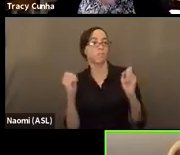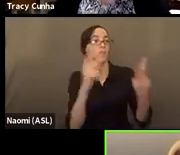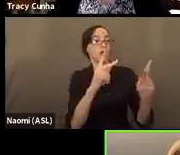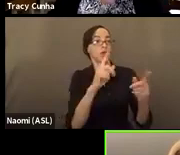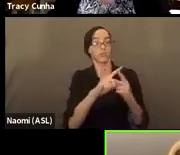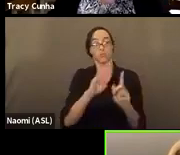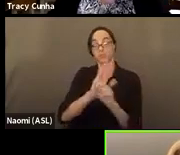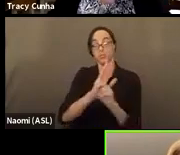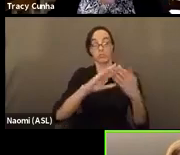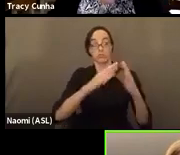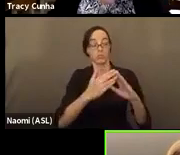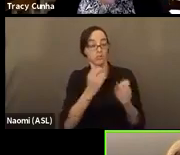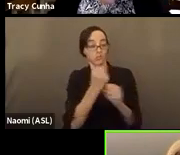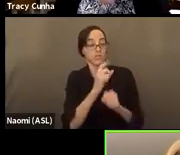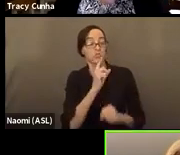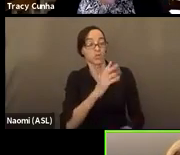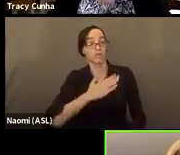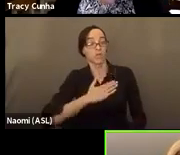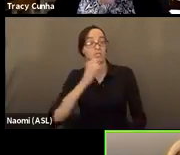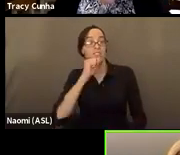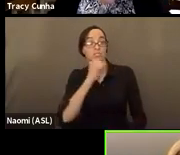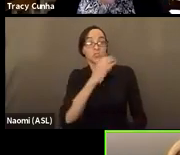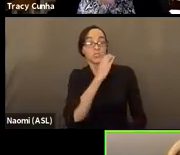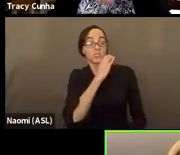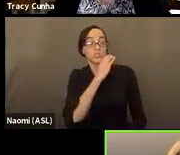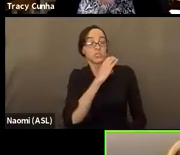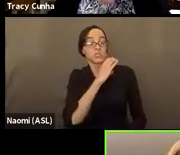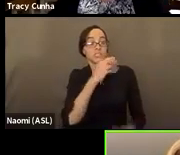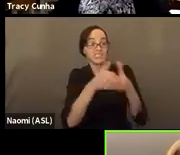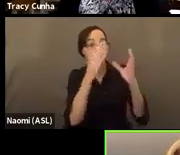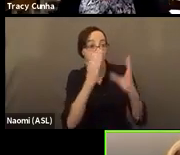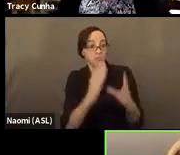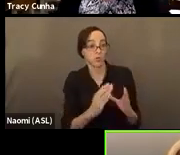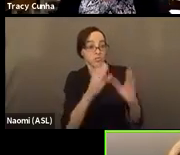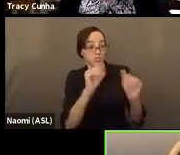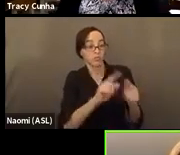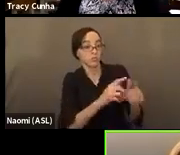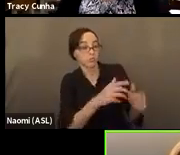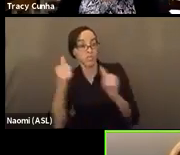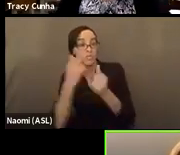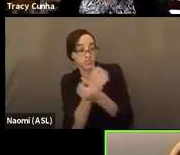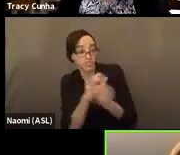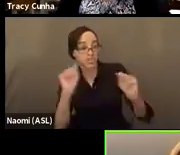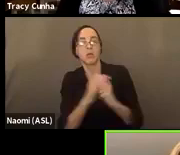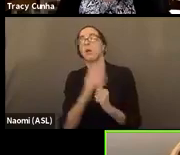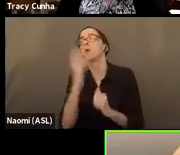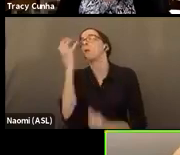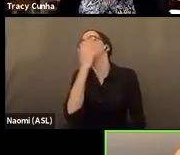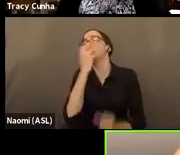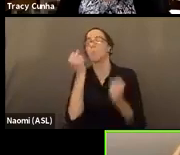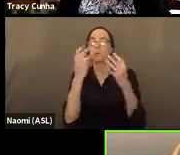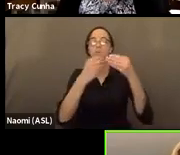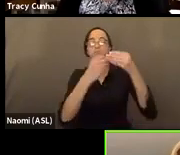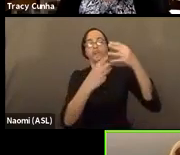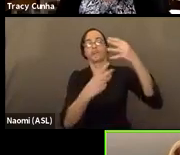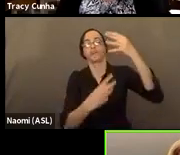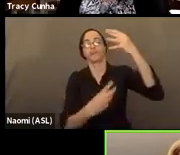she was able to get out safely there are just so many stories like that that people really rise